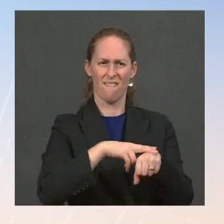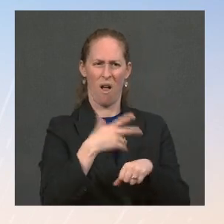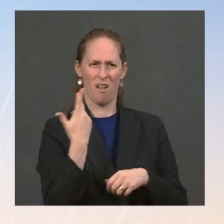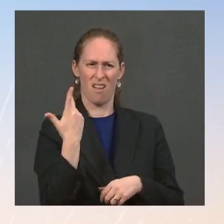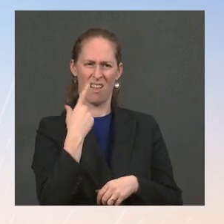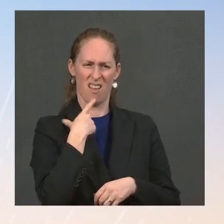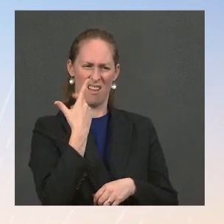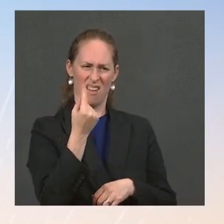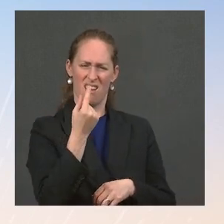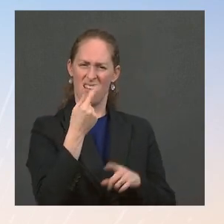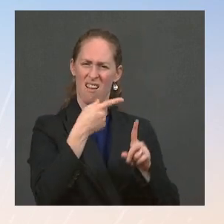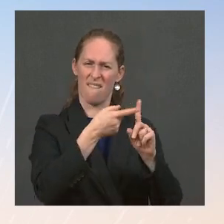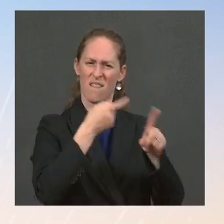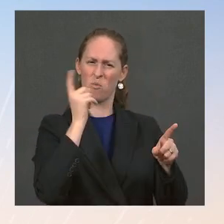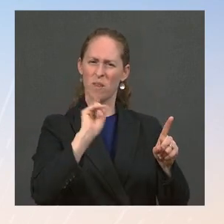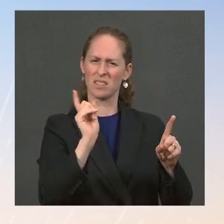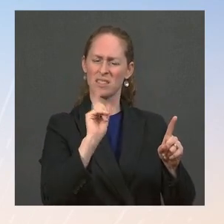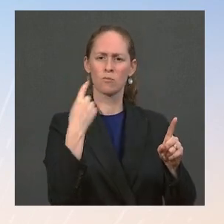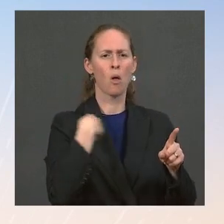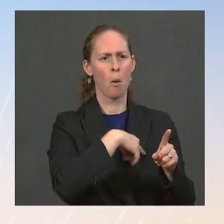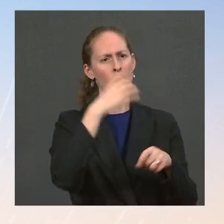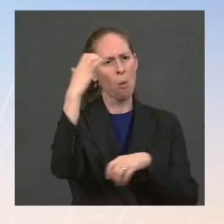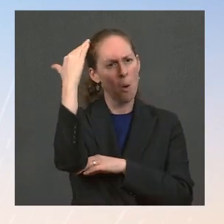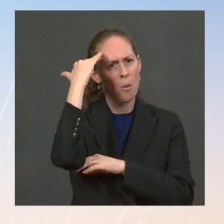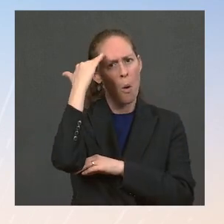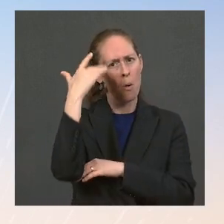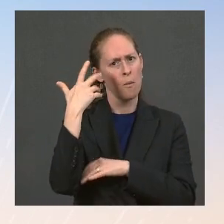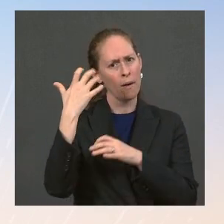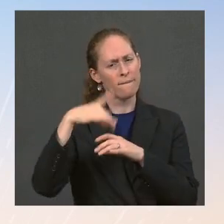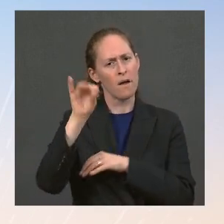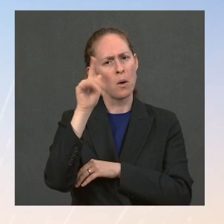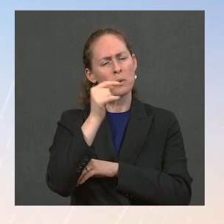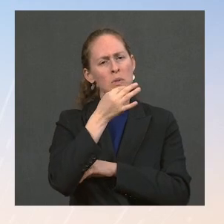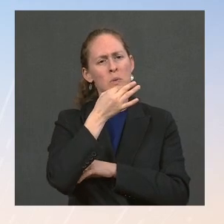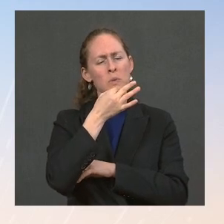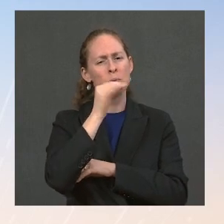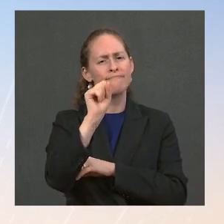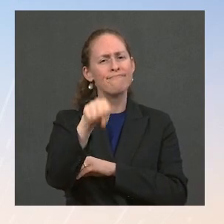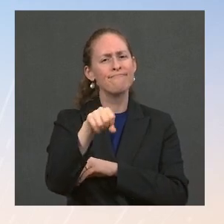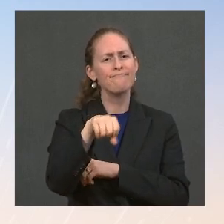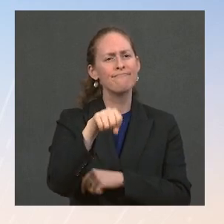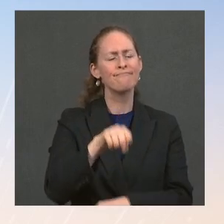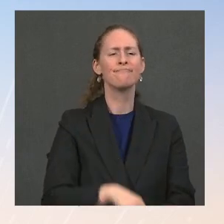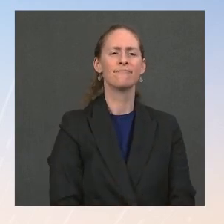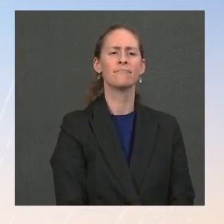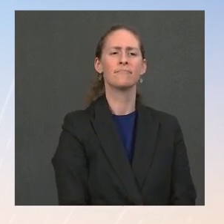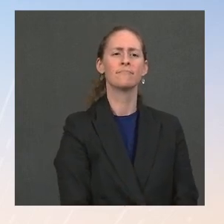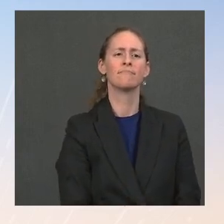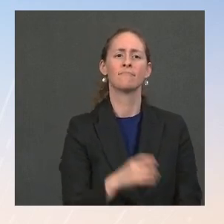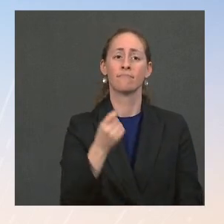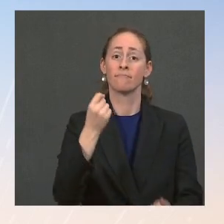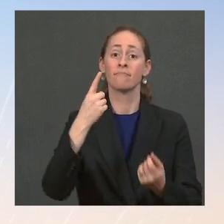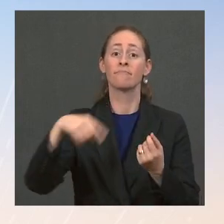of the attribution and cause of these incidents. The intelligence community is in the lead on that. They have launched a largescale investigation